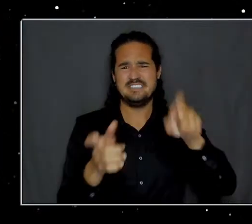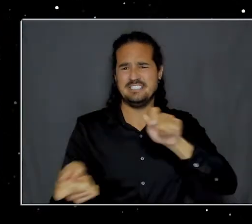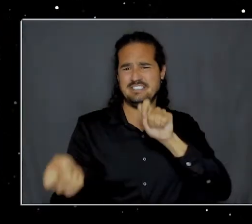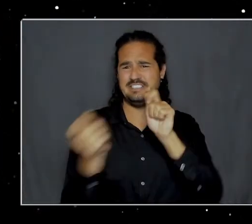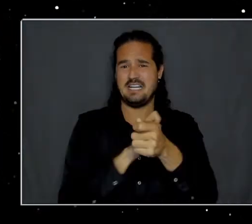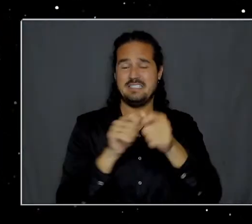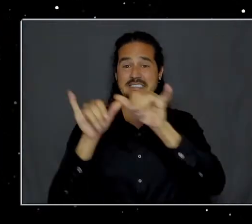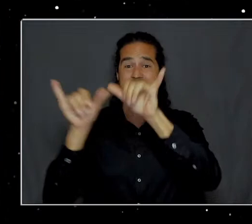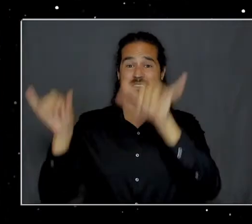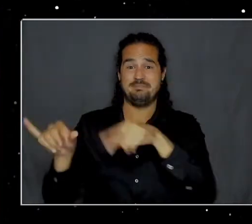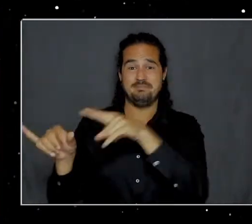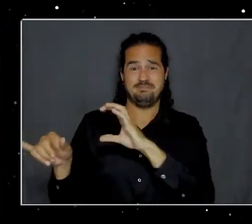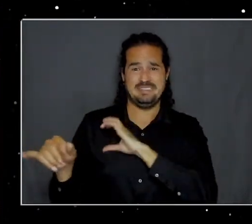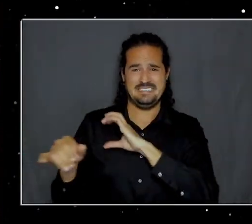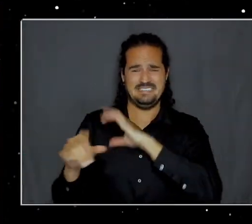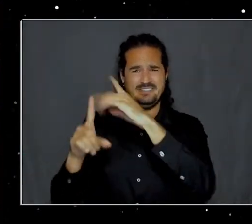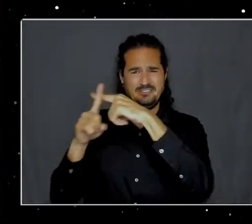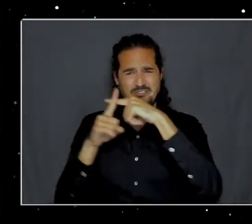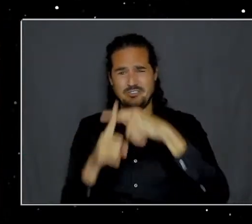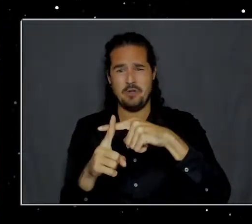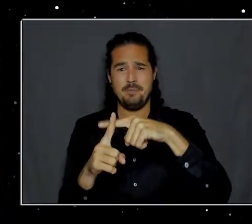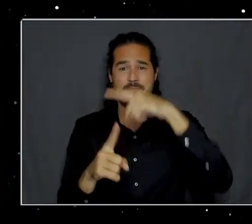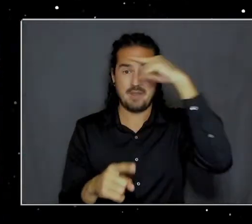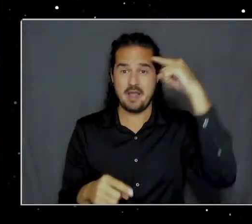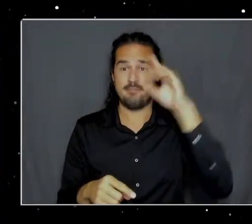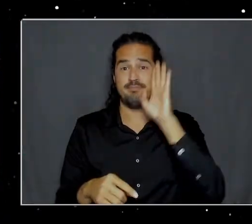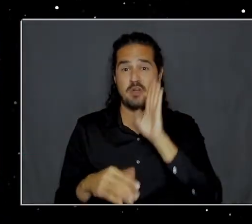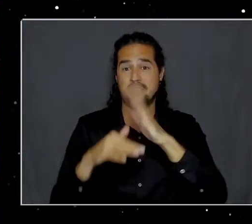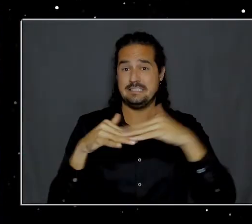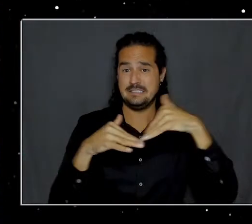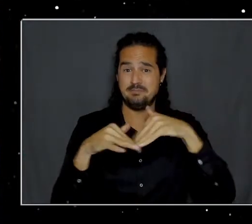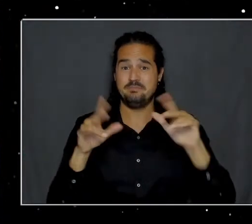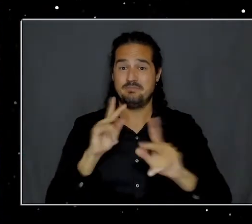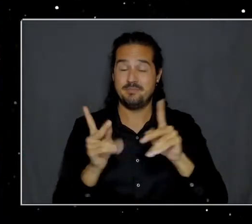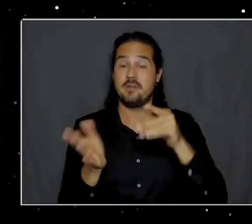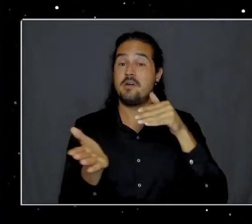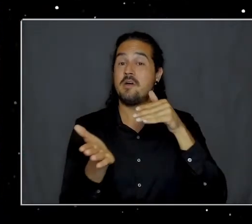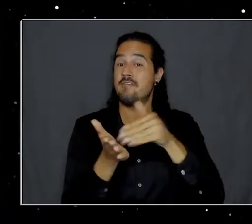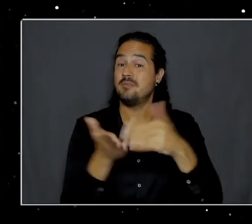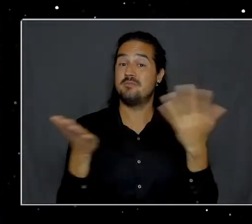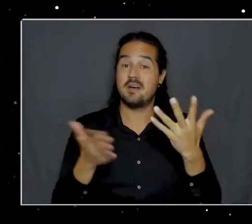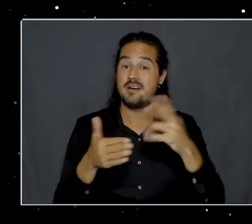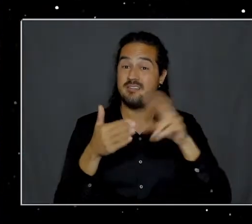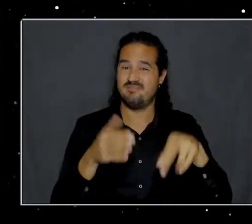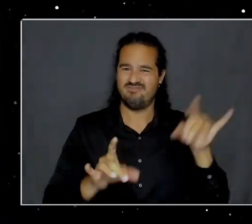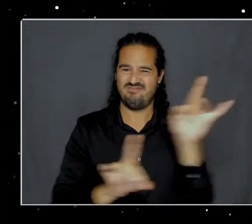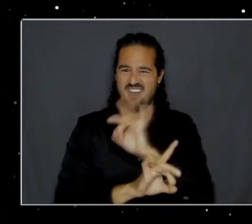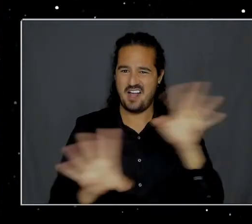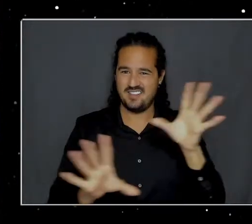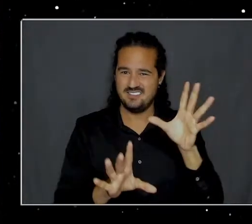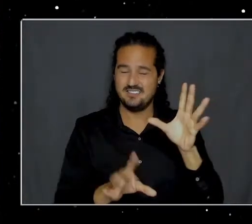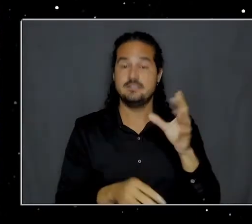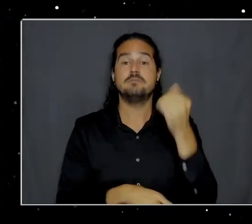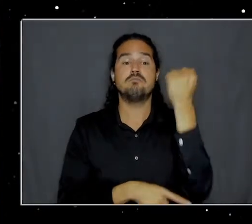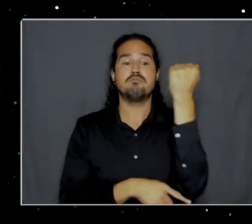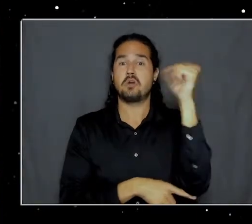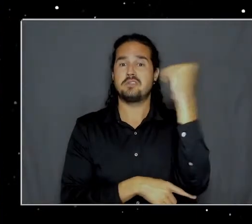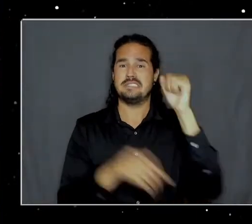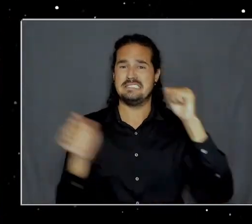HERE IN WASHINGTON. PROTESTERS DEMANDED A CHANGE TO A SYSTEM OF POLICING THAT